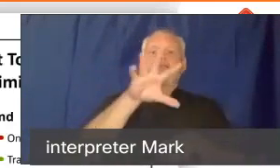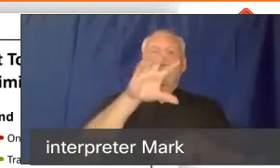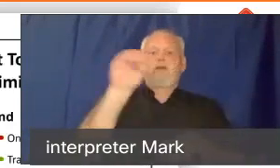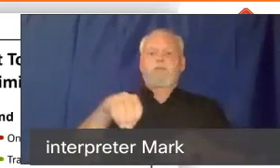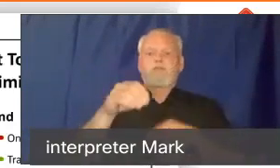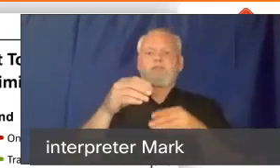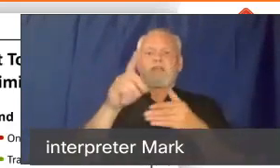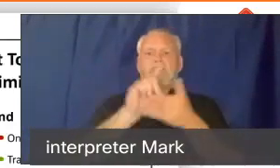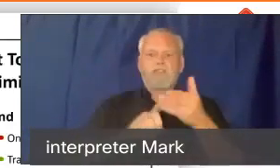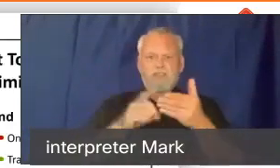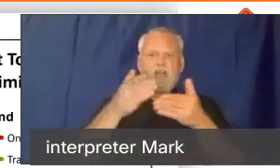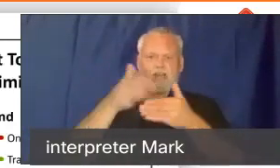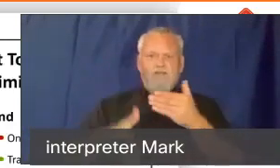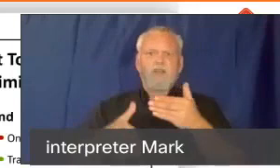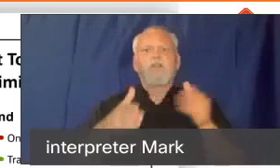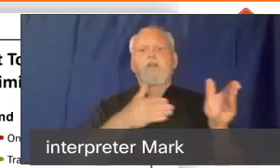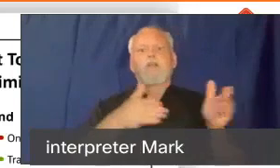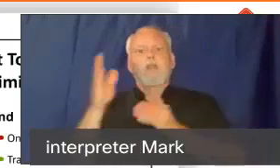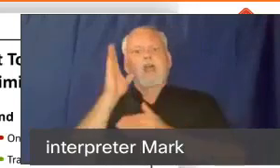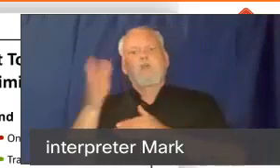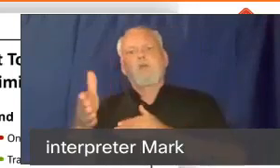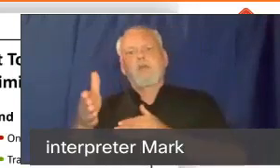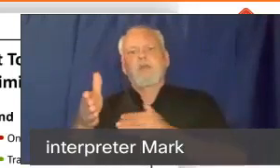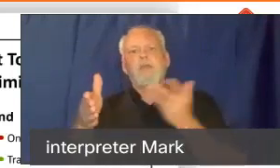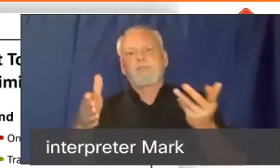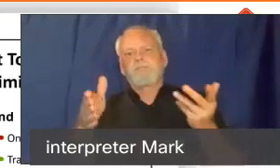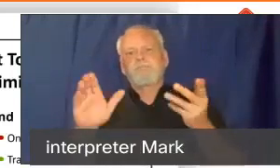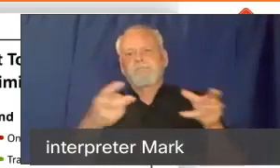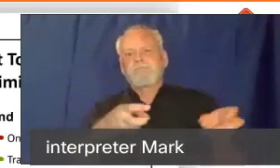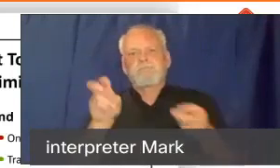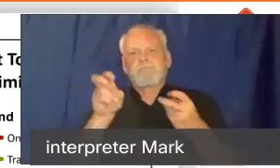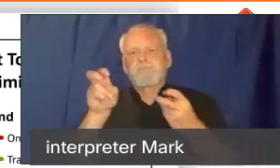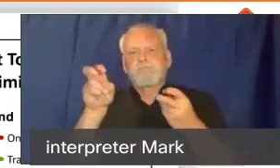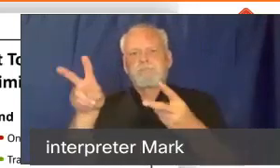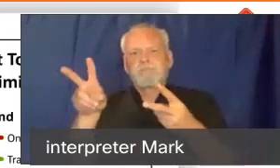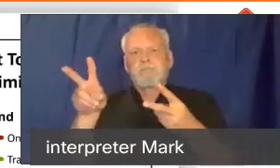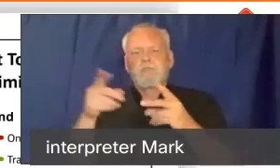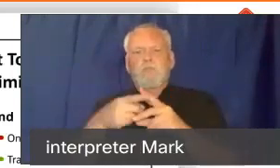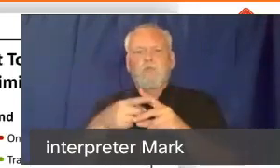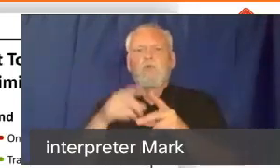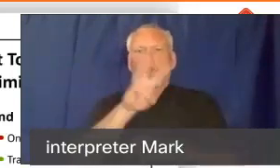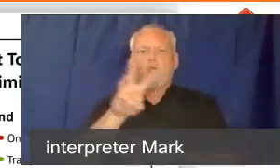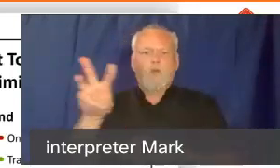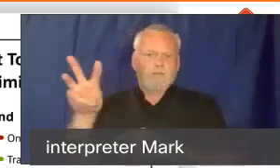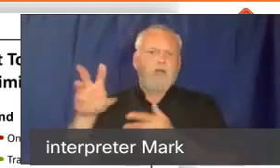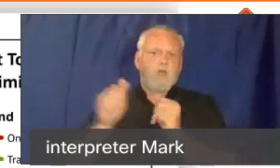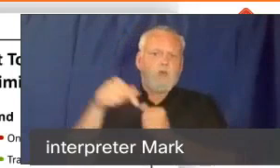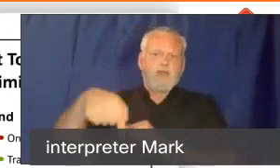And the plan is really, like, would be, like, apply to them. And the Raj group site after the presentation, as you mentioned earlier.